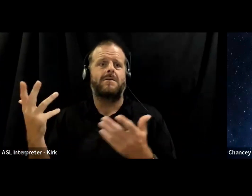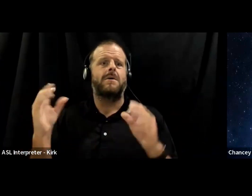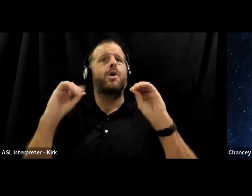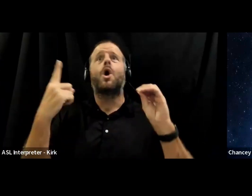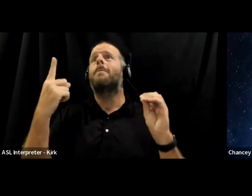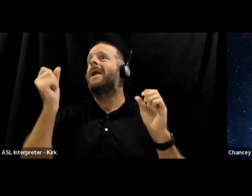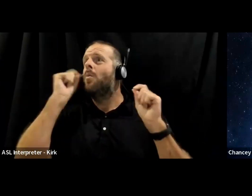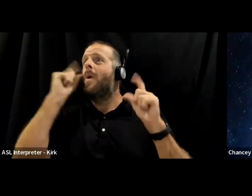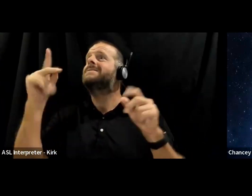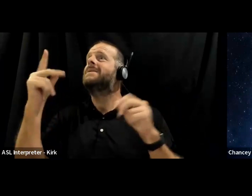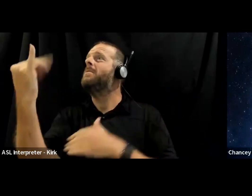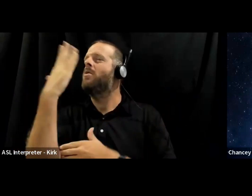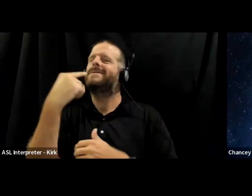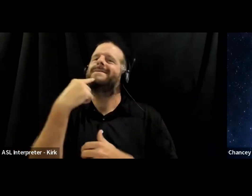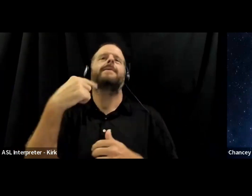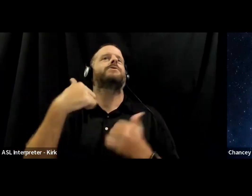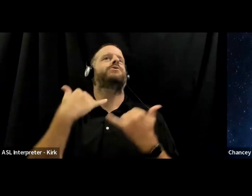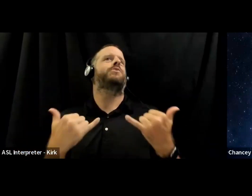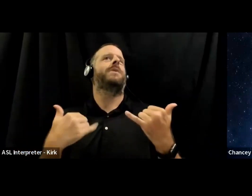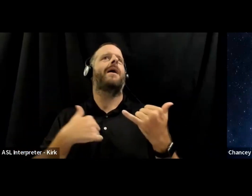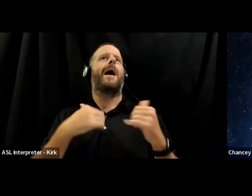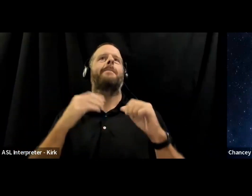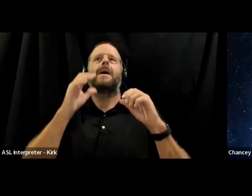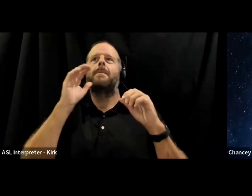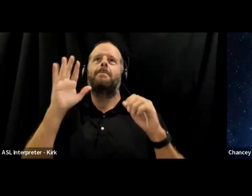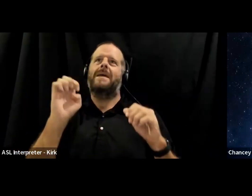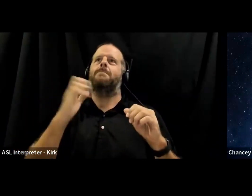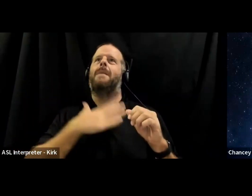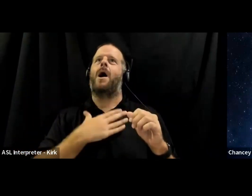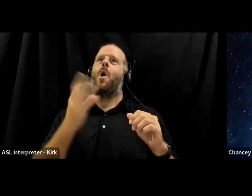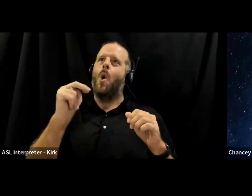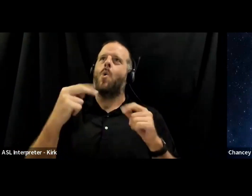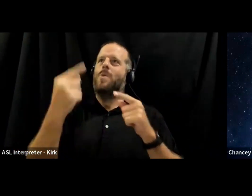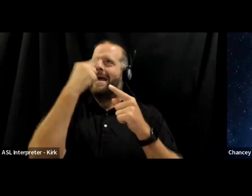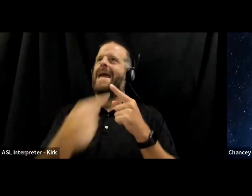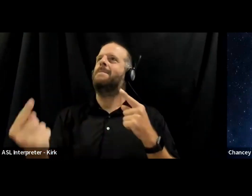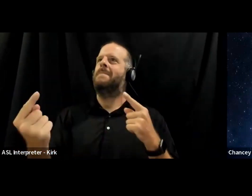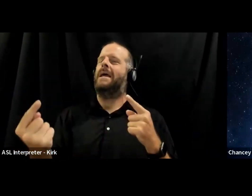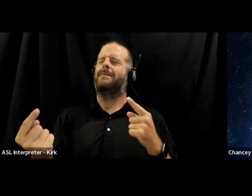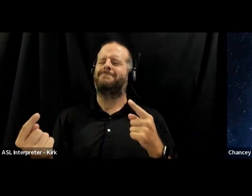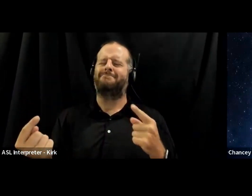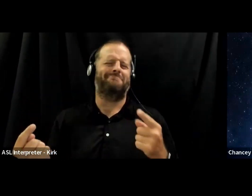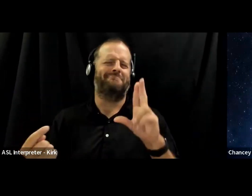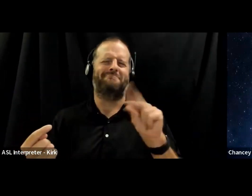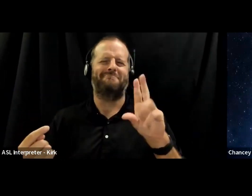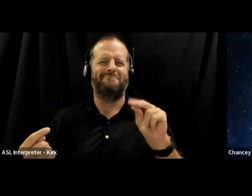and says today I will be my own enemy. I think if you can present them with something that